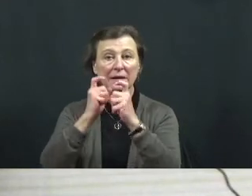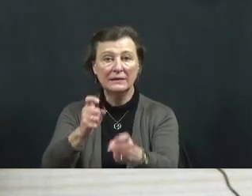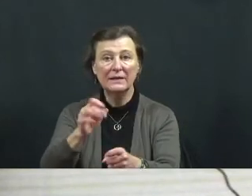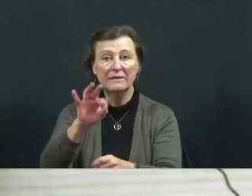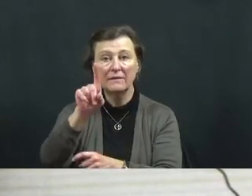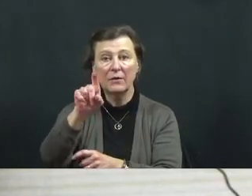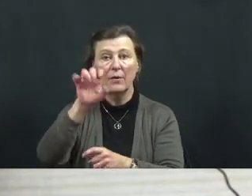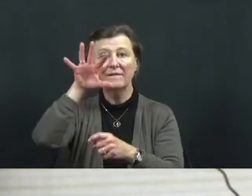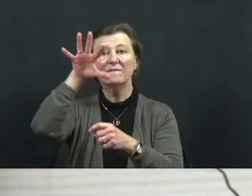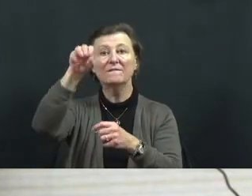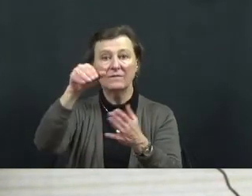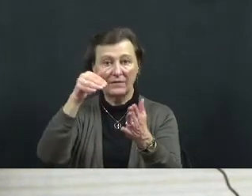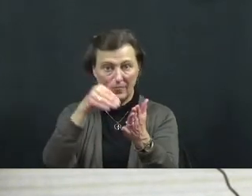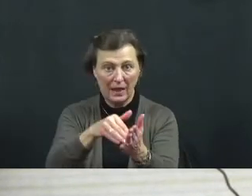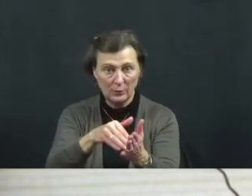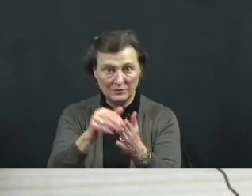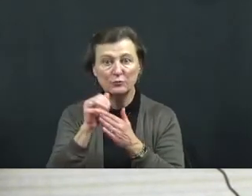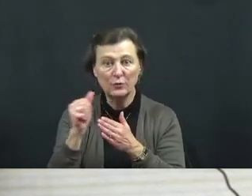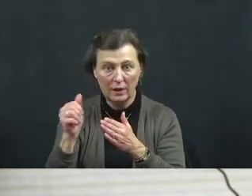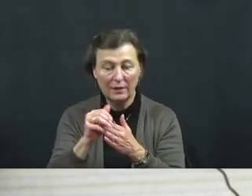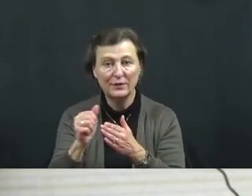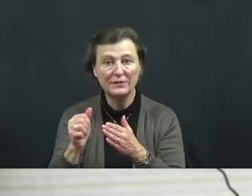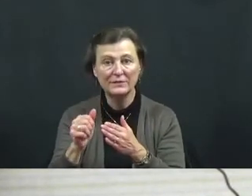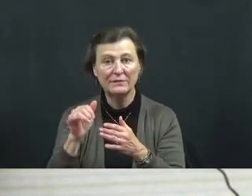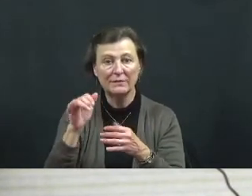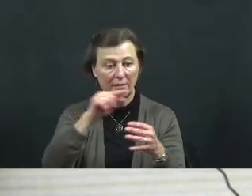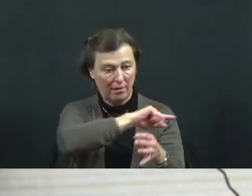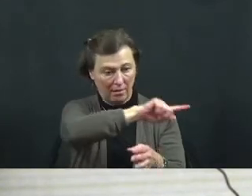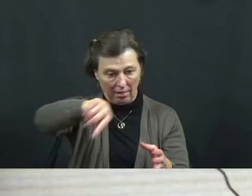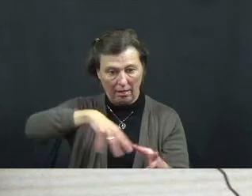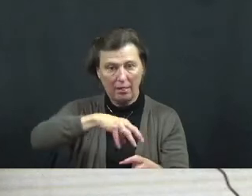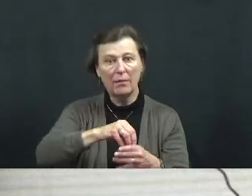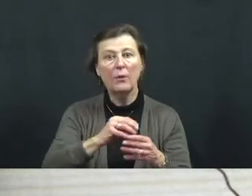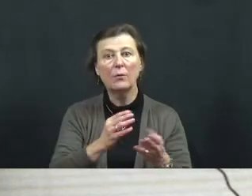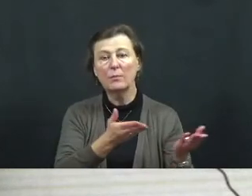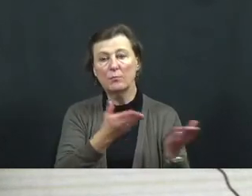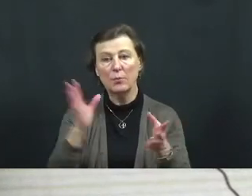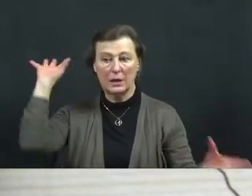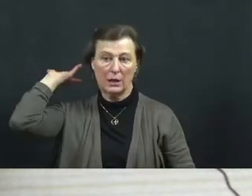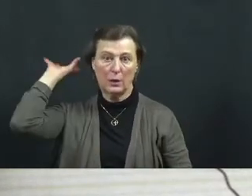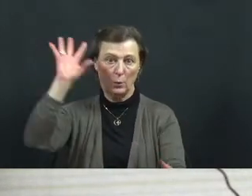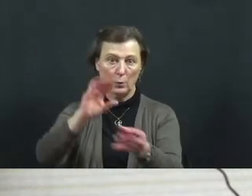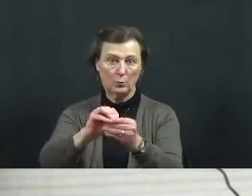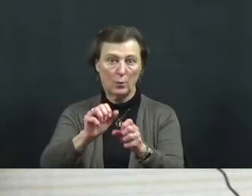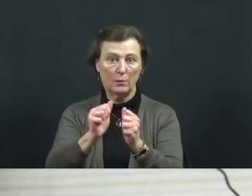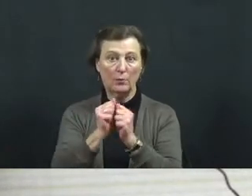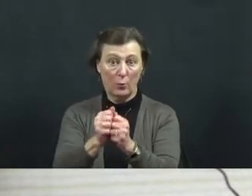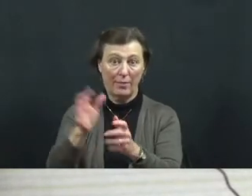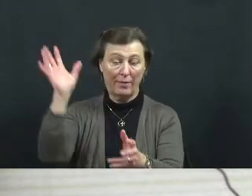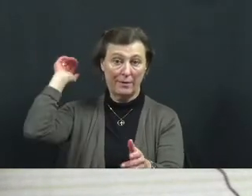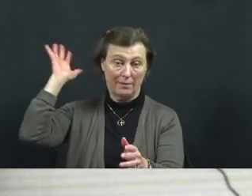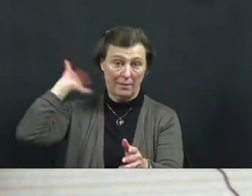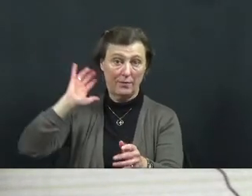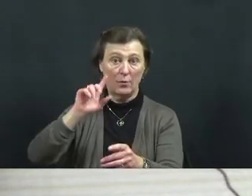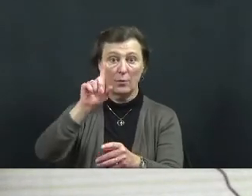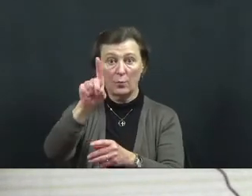dollars. These bring the total of previous commitments, that we know of, to one billion, thirty-five